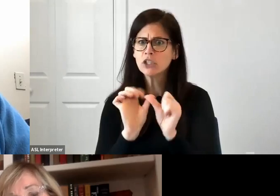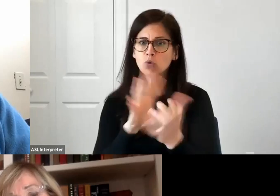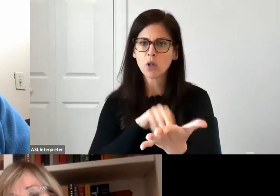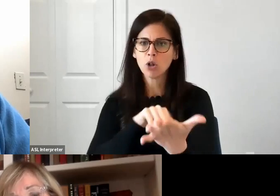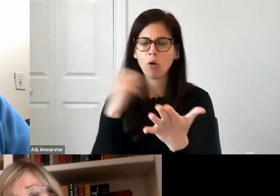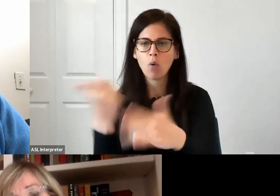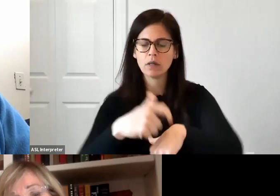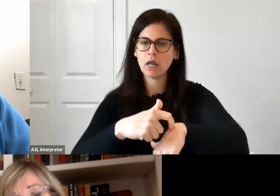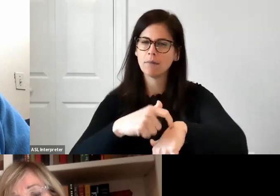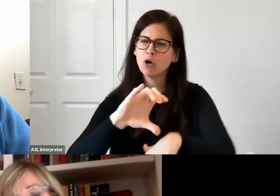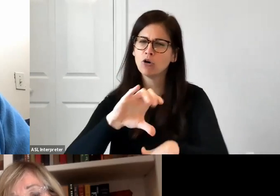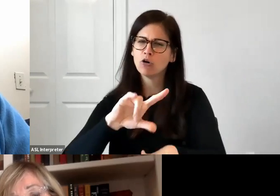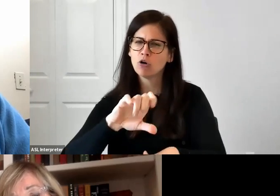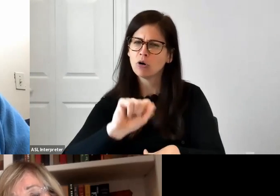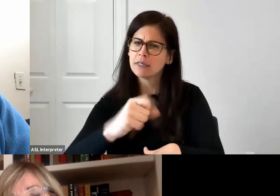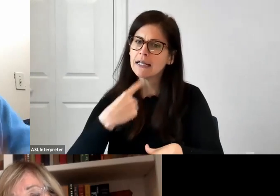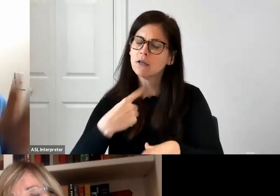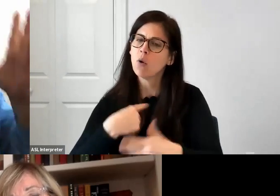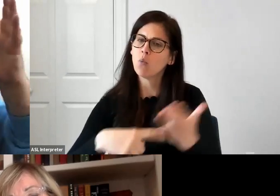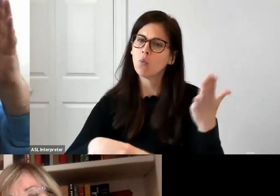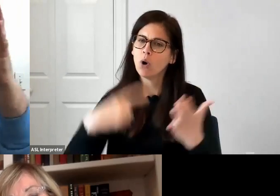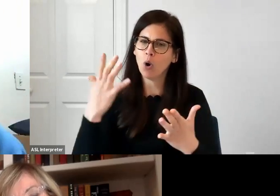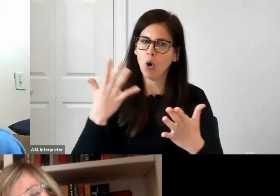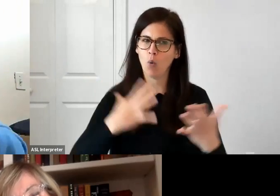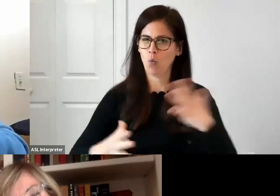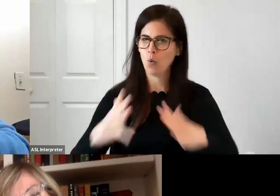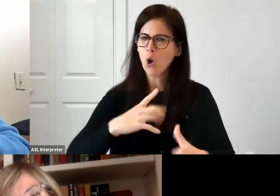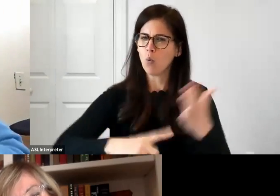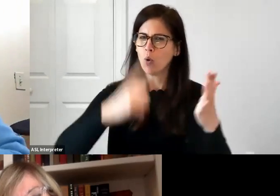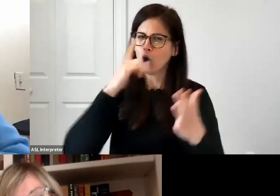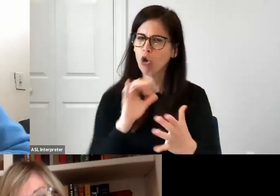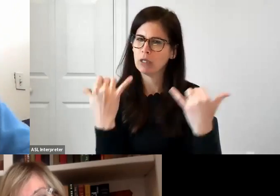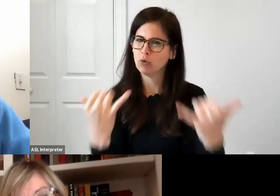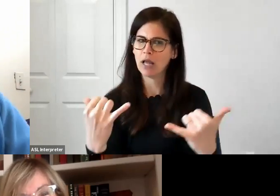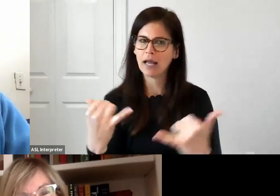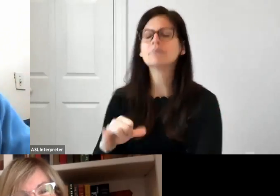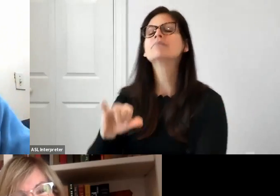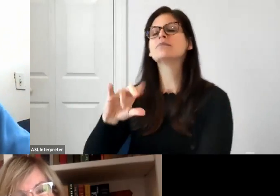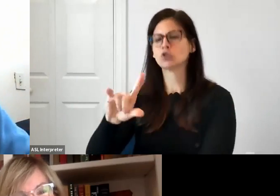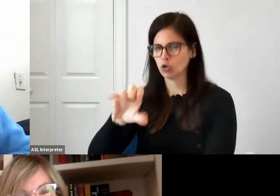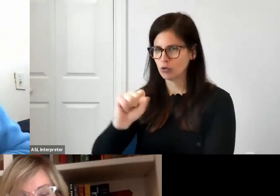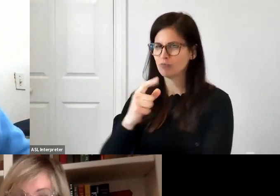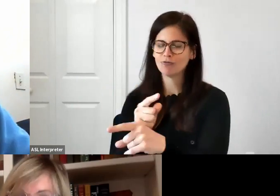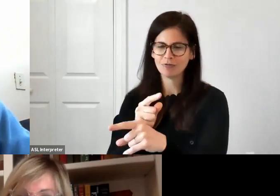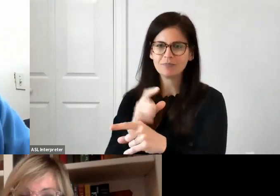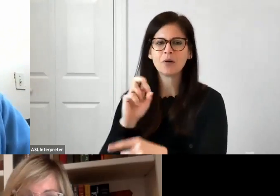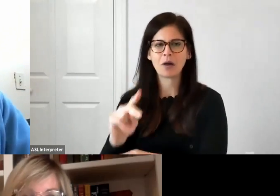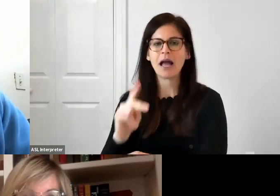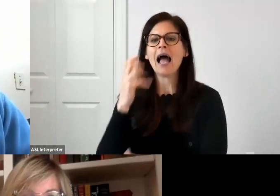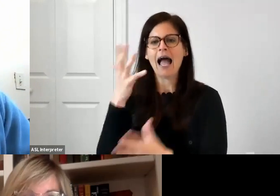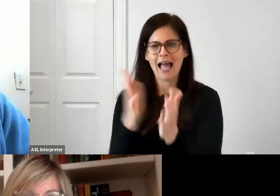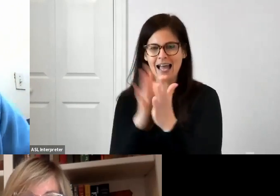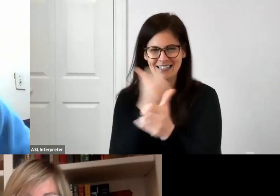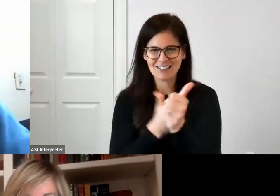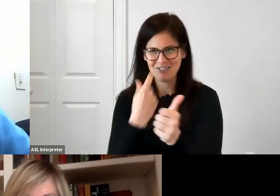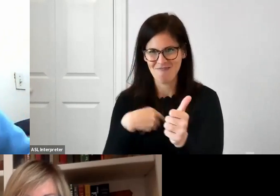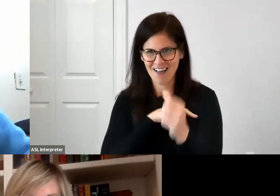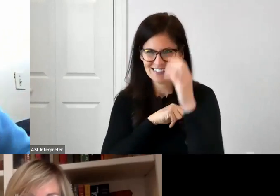tell us what you're wearing, what you look like today? (clapping) Oh, yes! So I have asked each of us